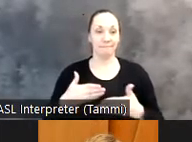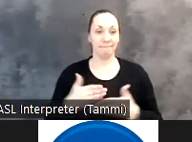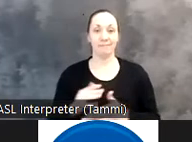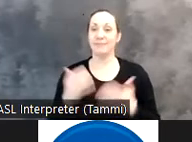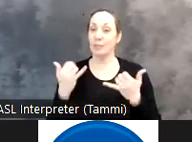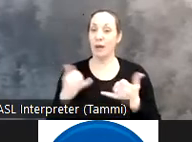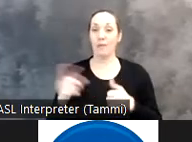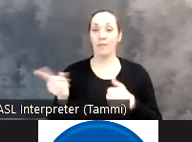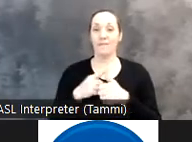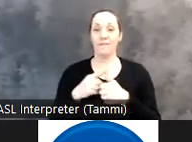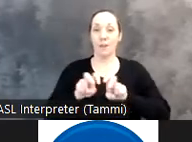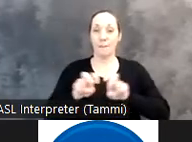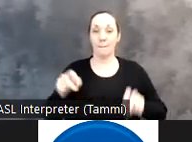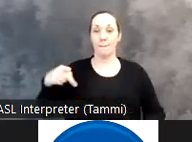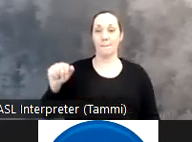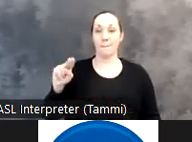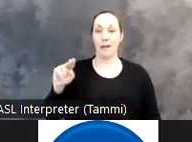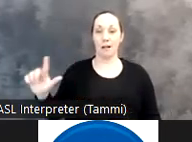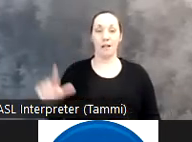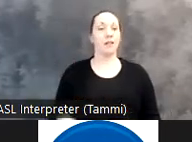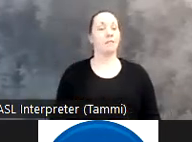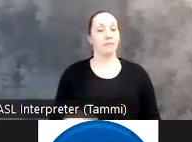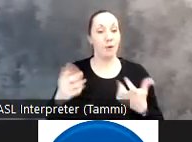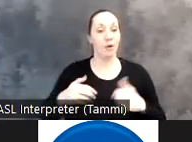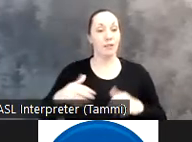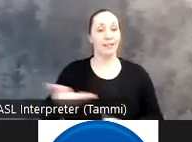Lidia. We appreciate it.